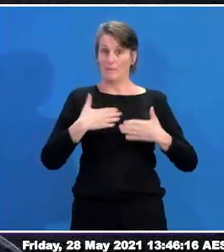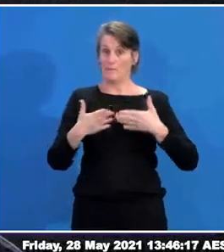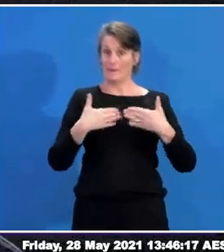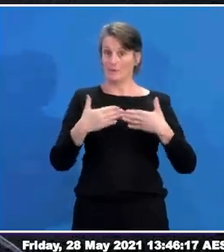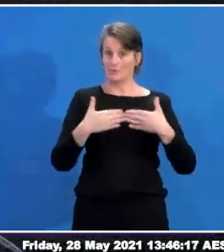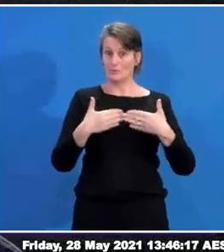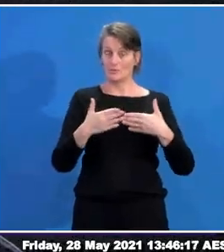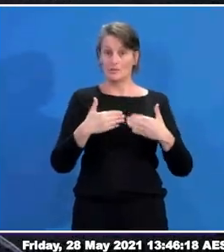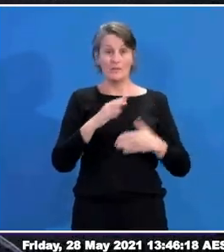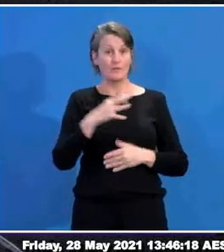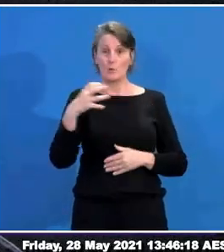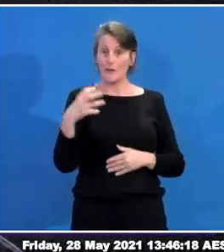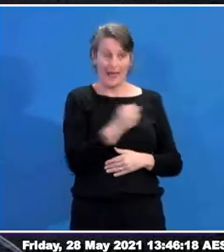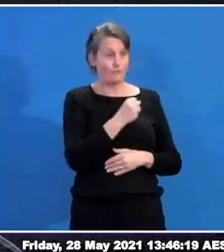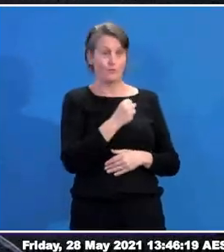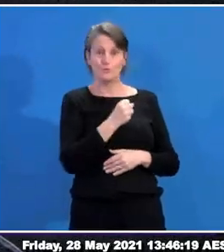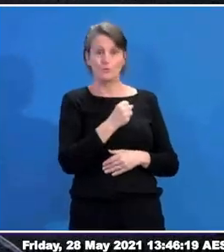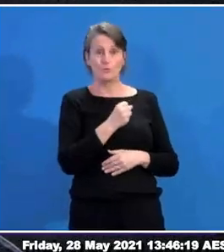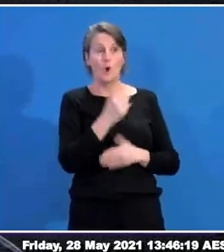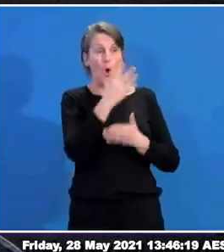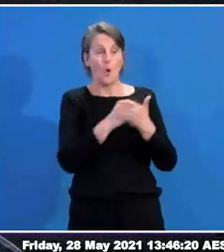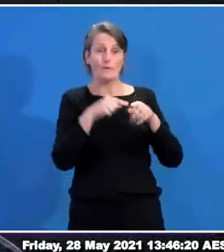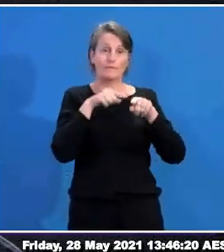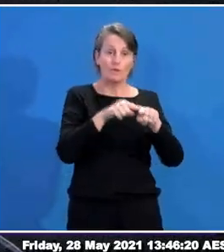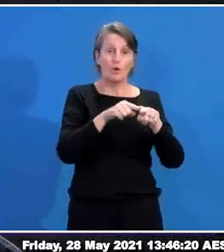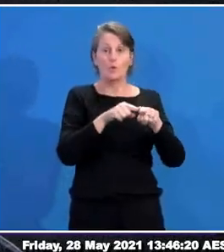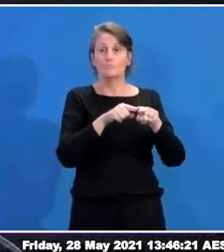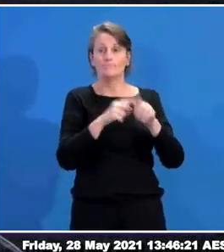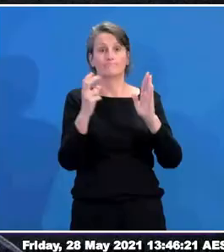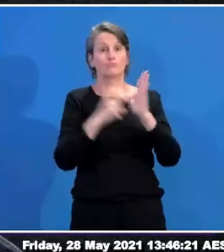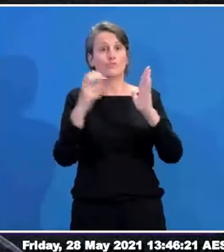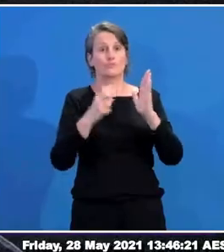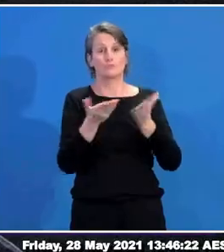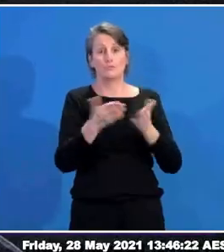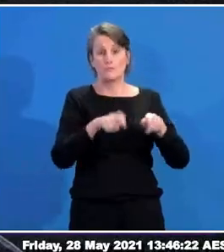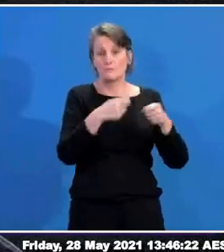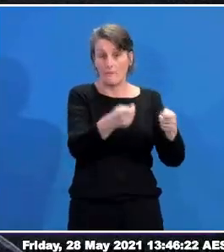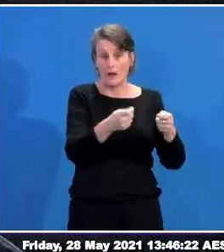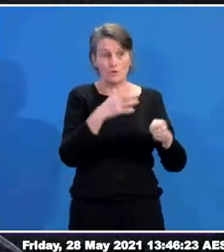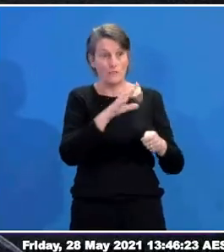registered service providers and are not therefore bound by the NDIA price guide.